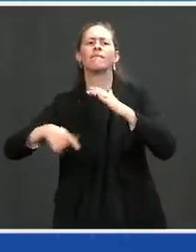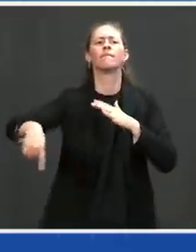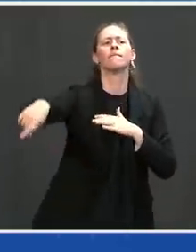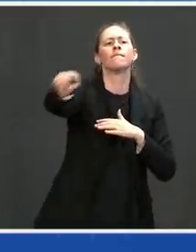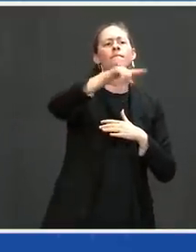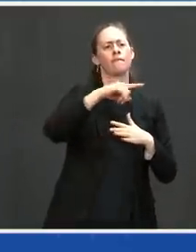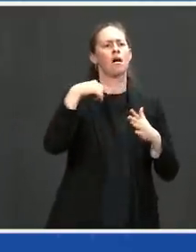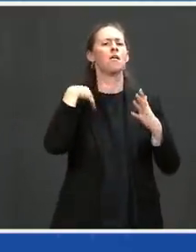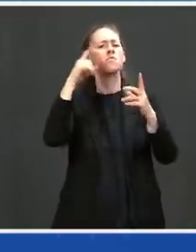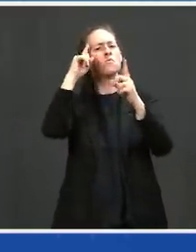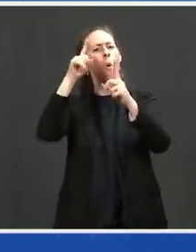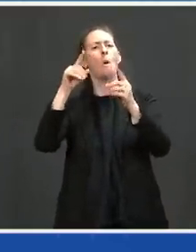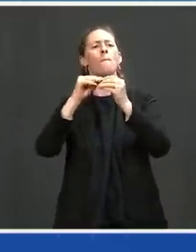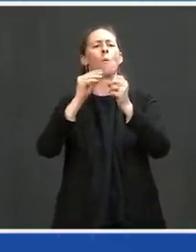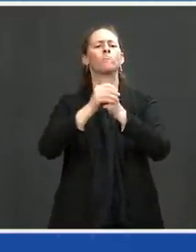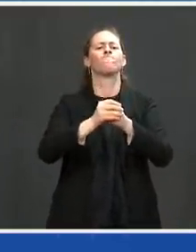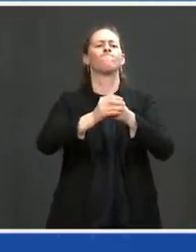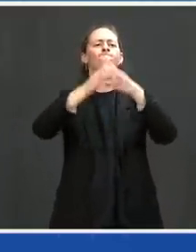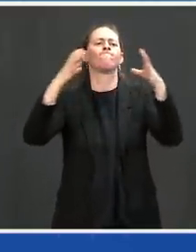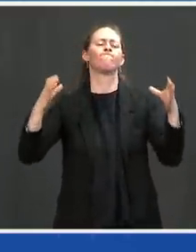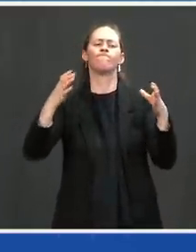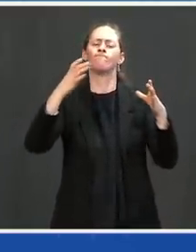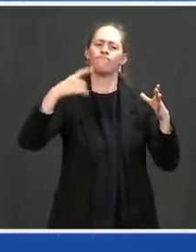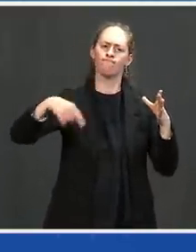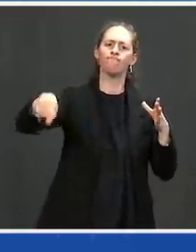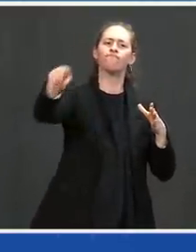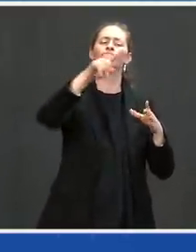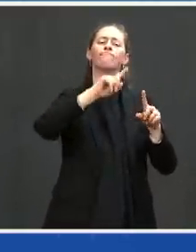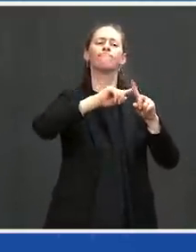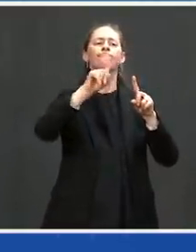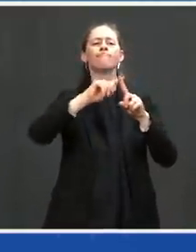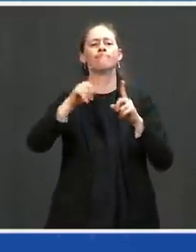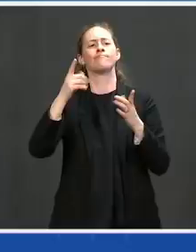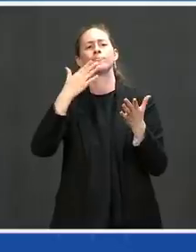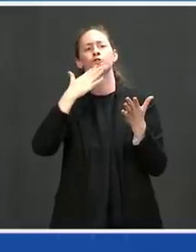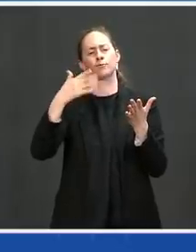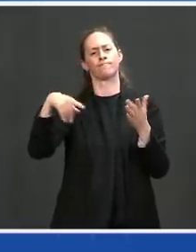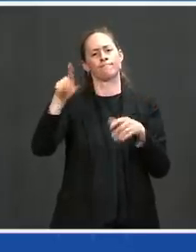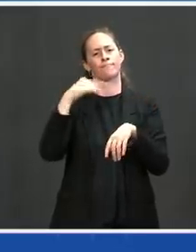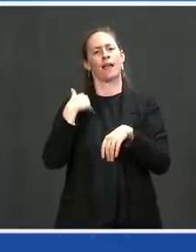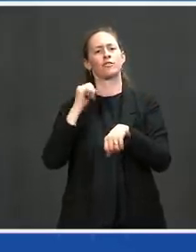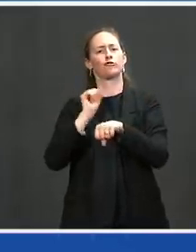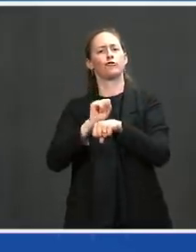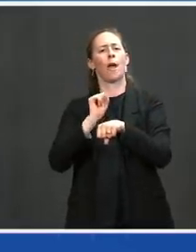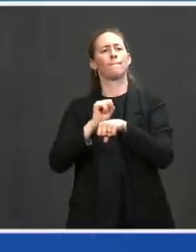of really good-paying jobs. Really good-paying jobs.